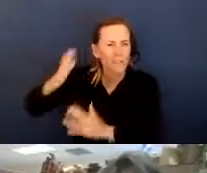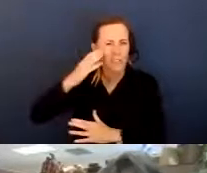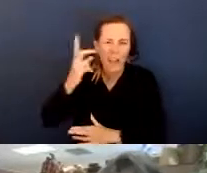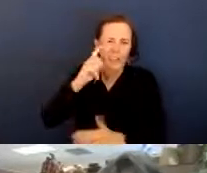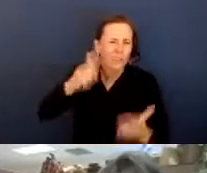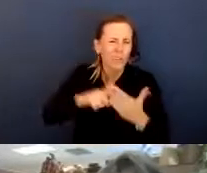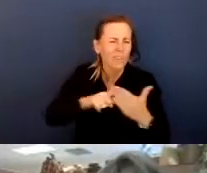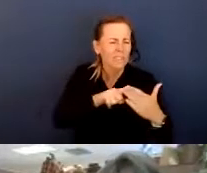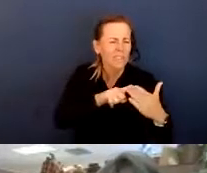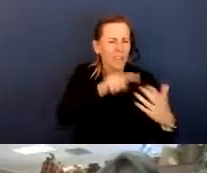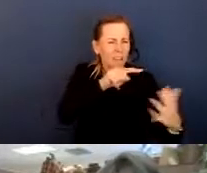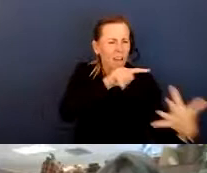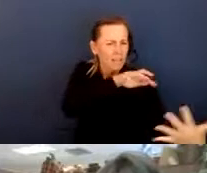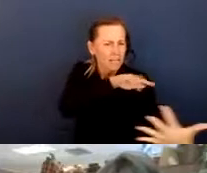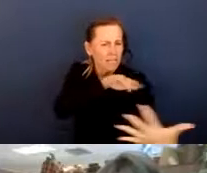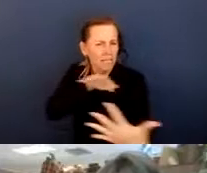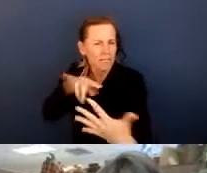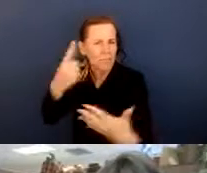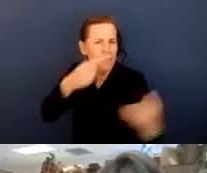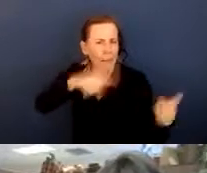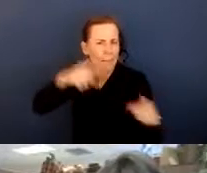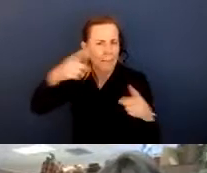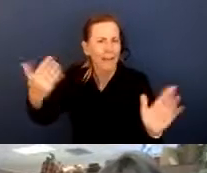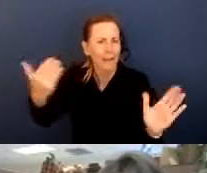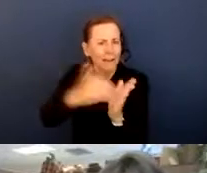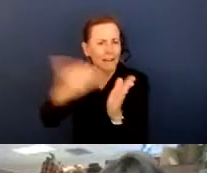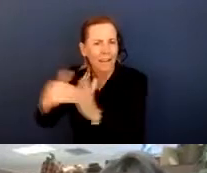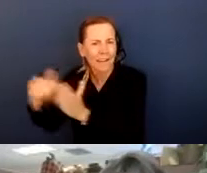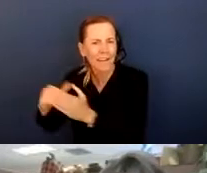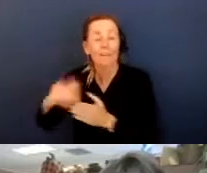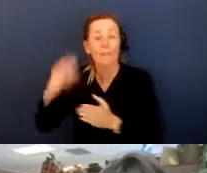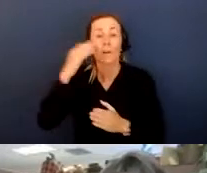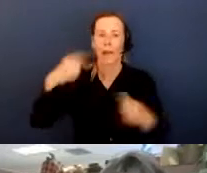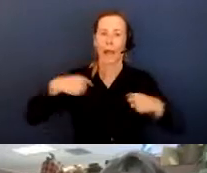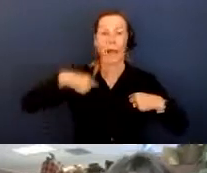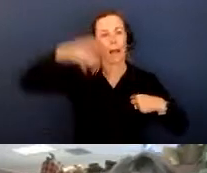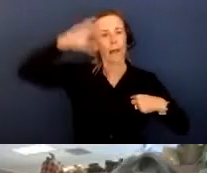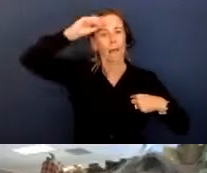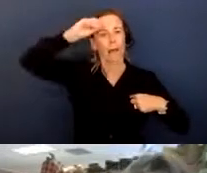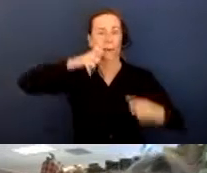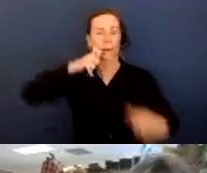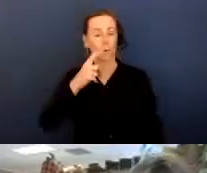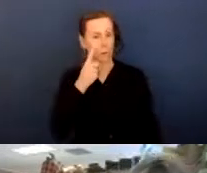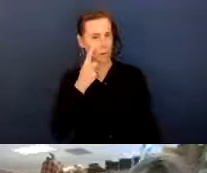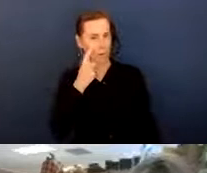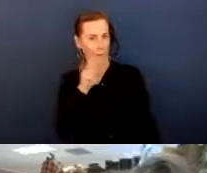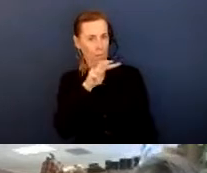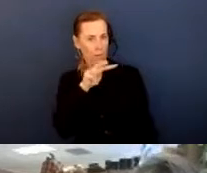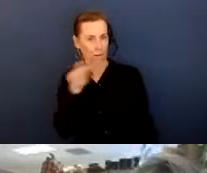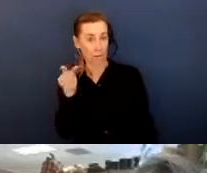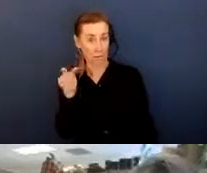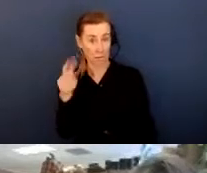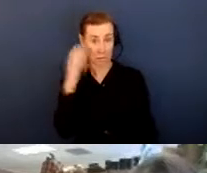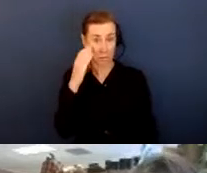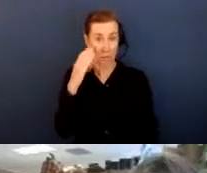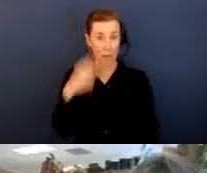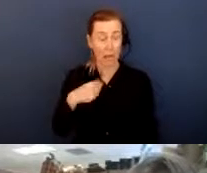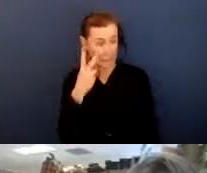about what I noticed. If the issue persists, I am the guy who is the "eye" of the process.